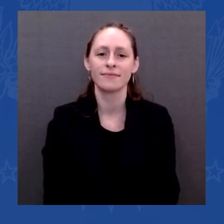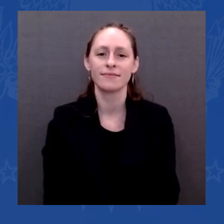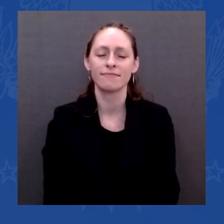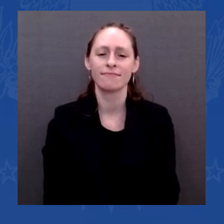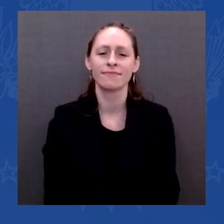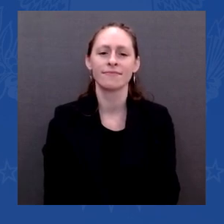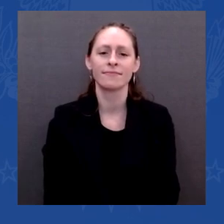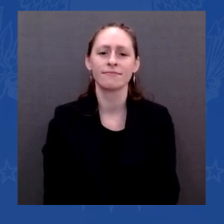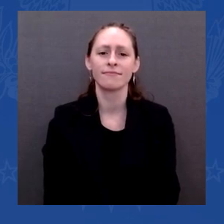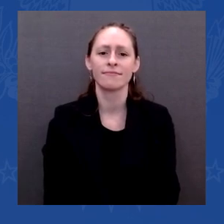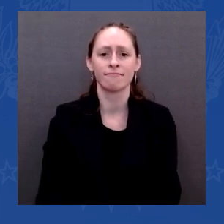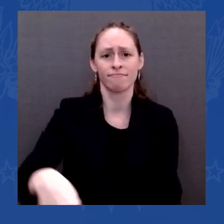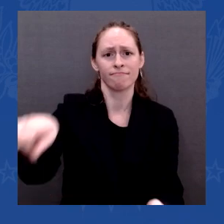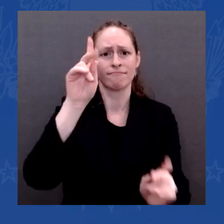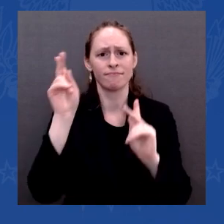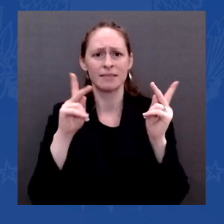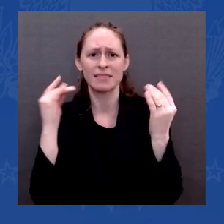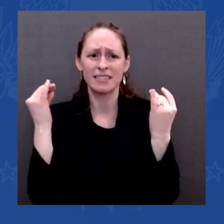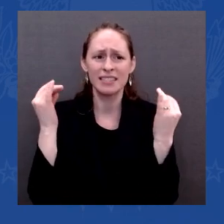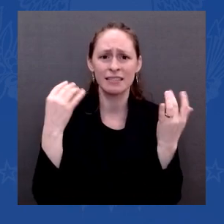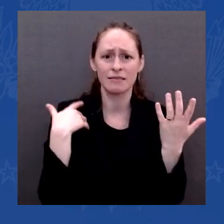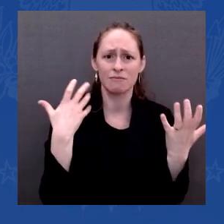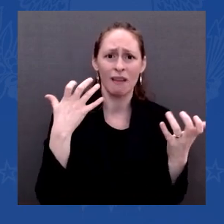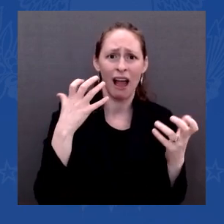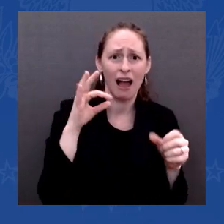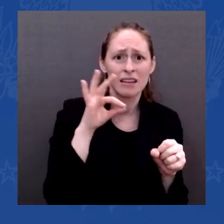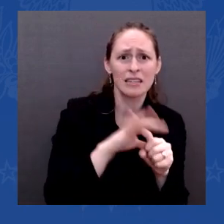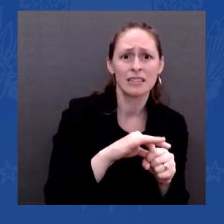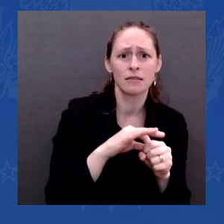But because of you, they voted for it, we got it done.